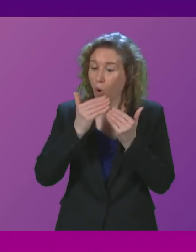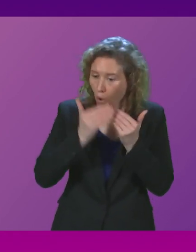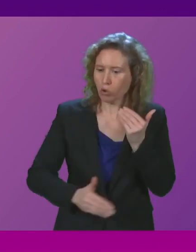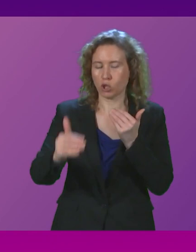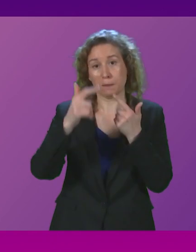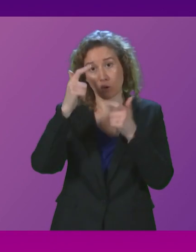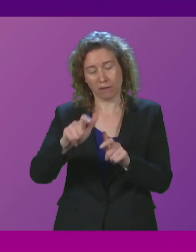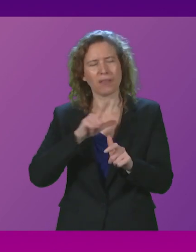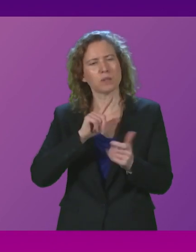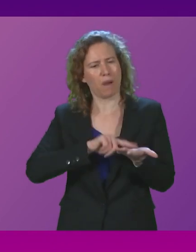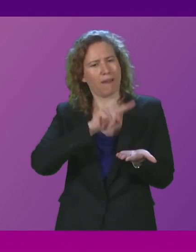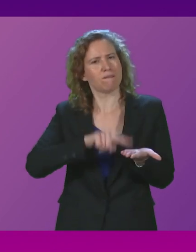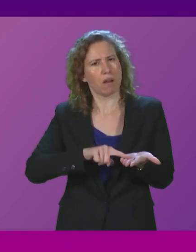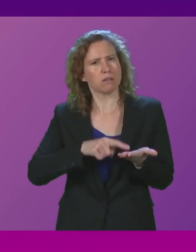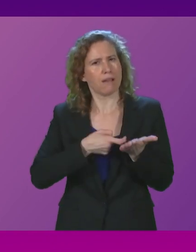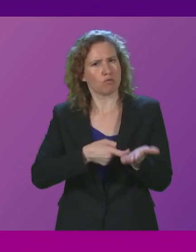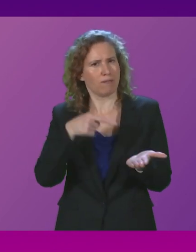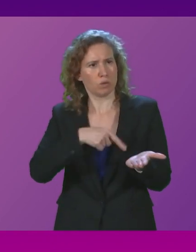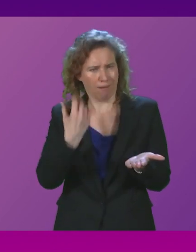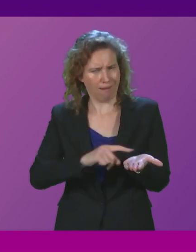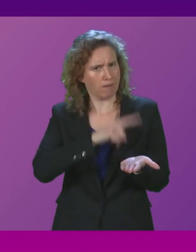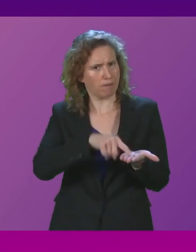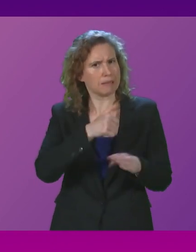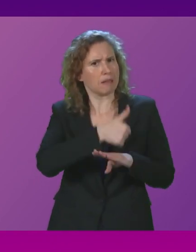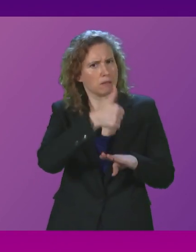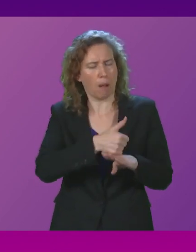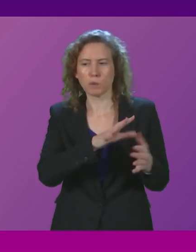fund that I referenced earlier is an important part of that work.